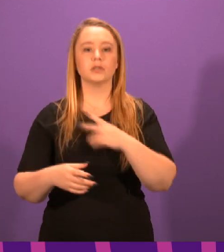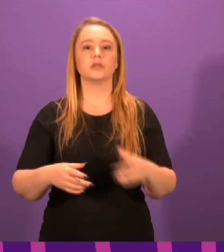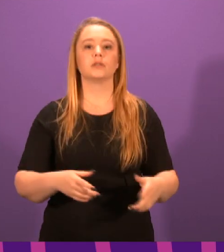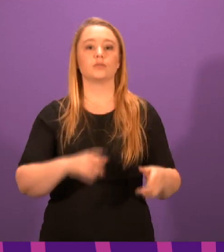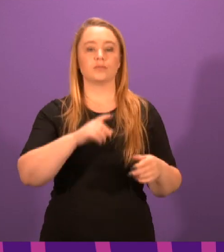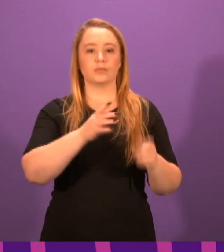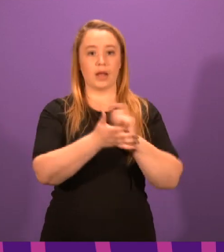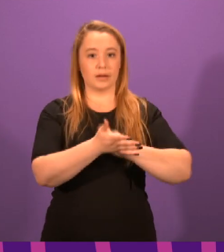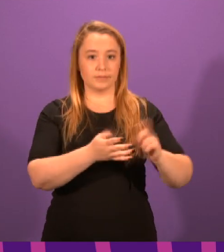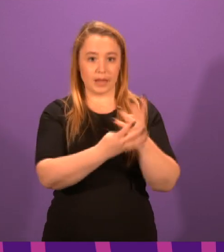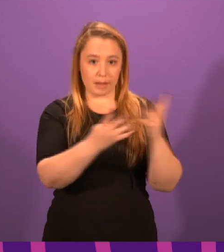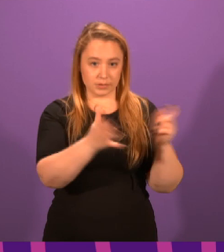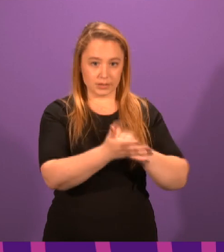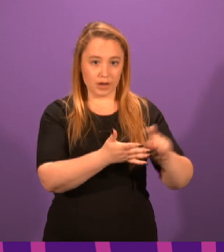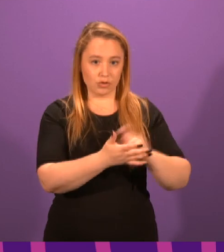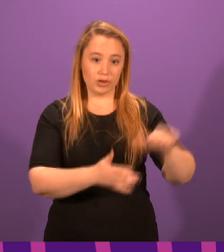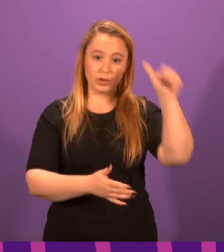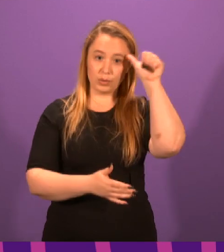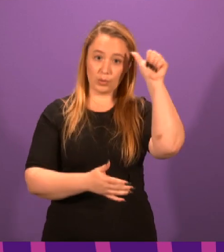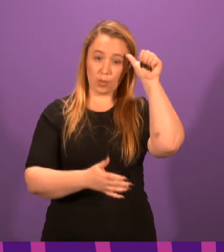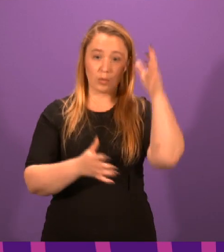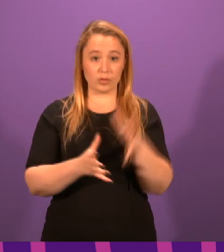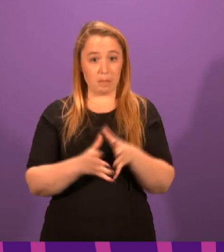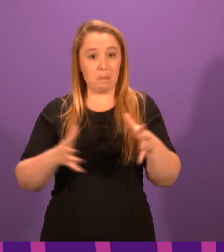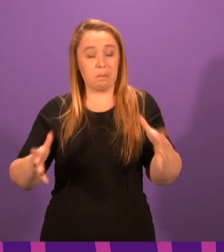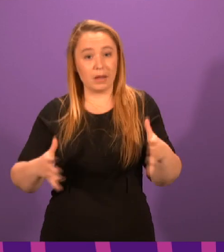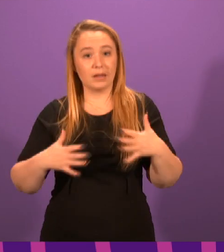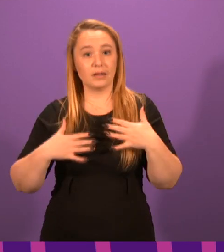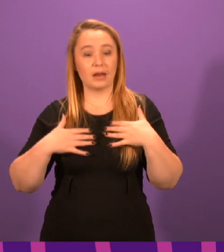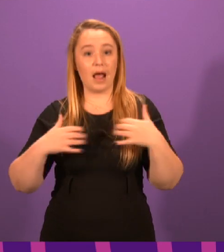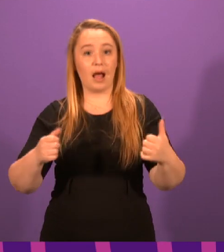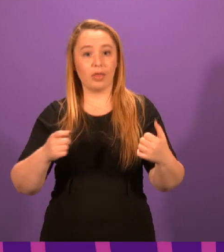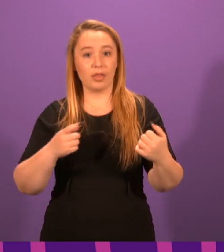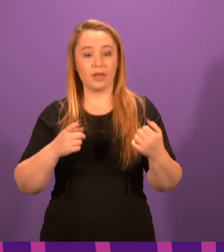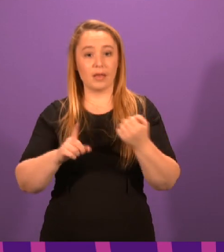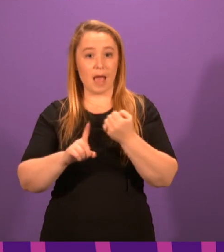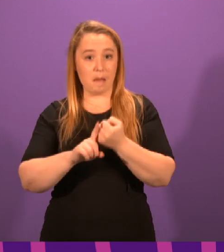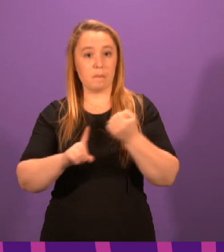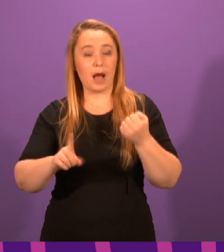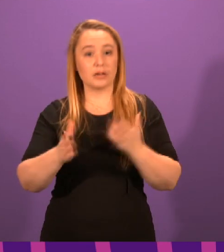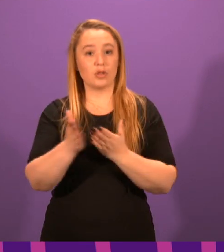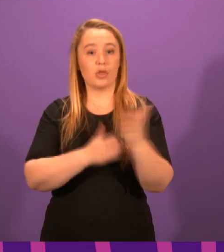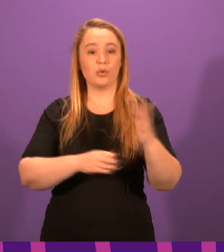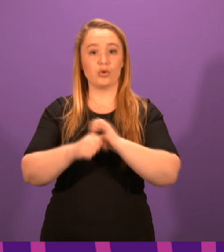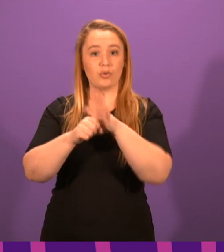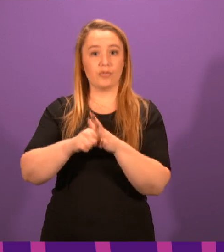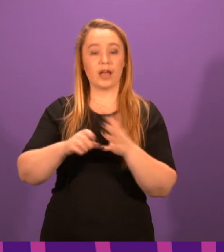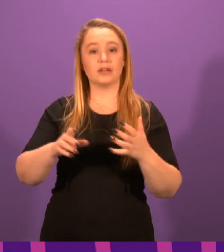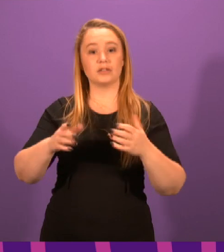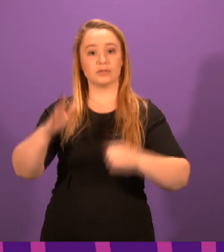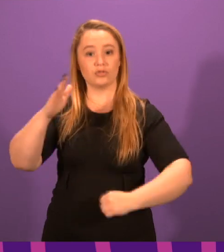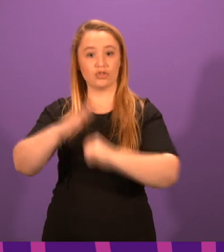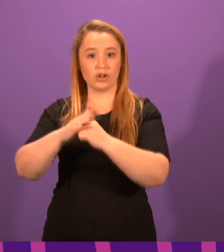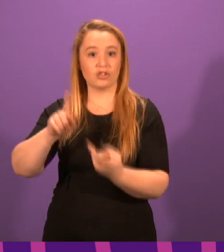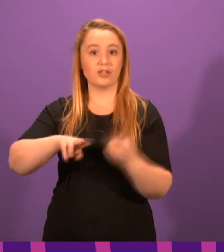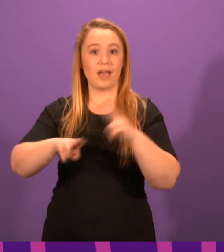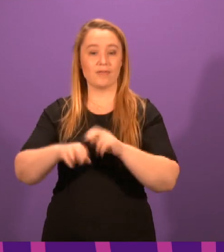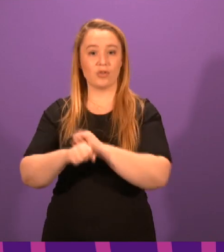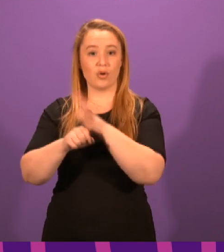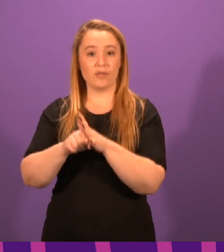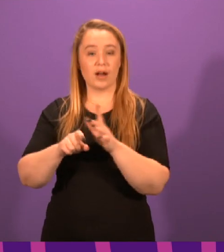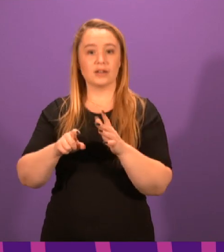aware that the application of Covid restrictions to so many non-Covid conditions has significant